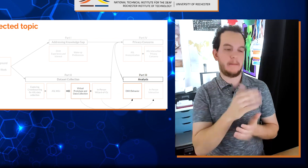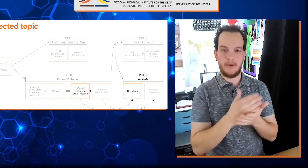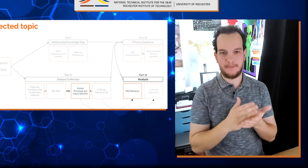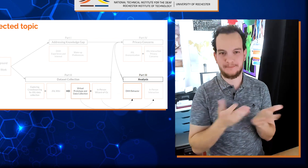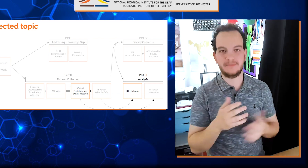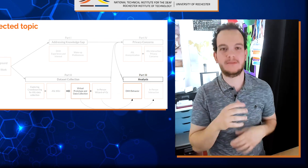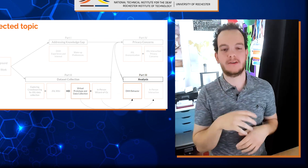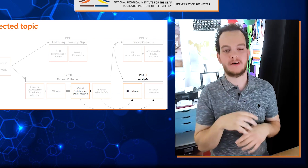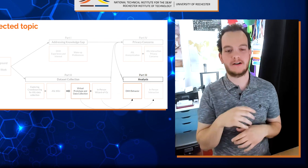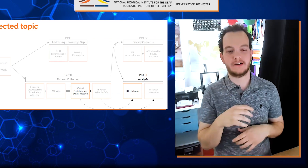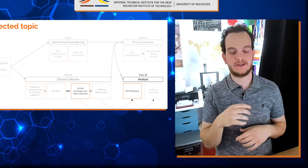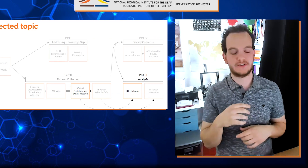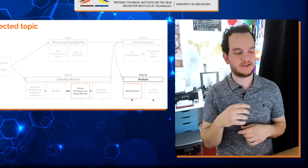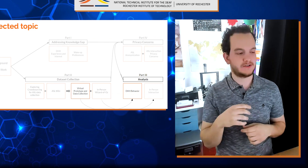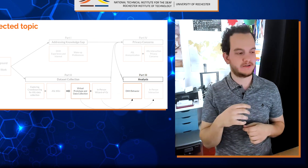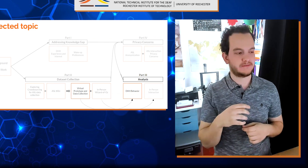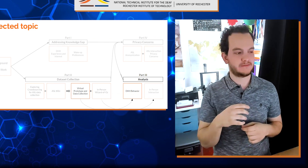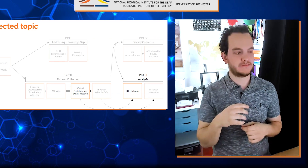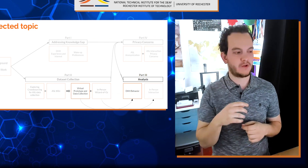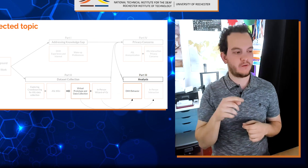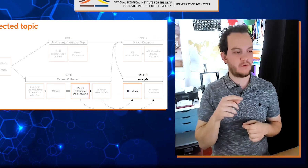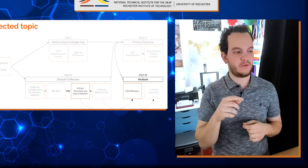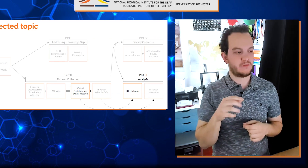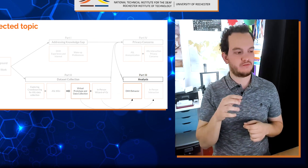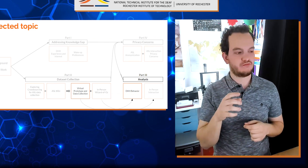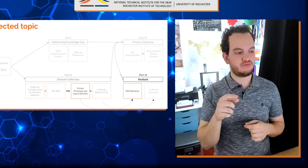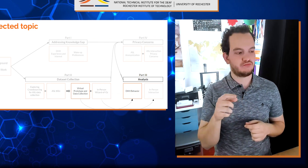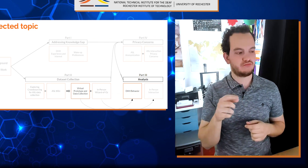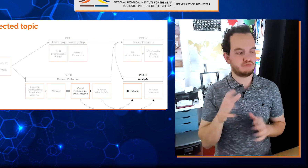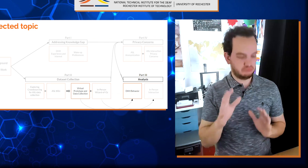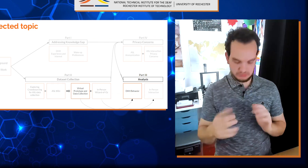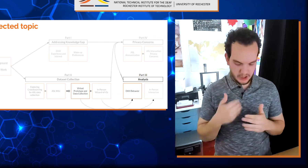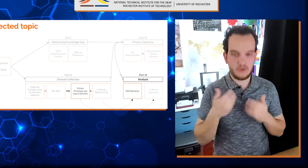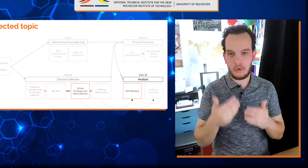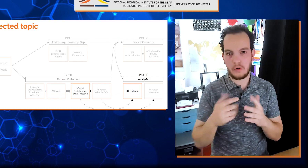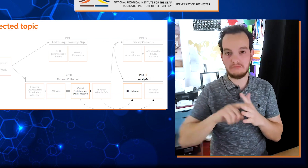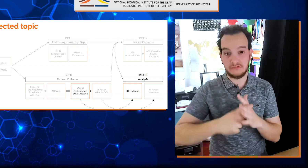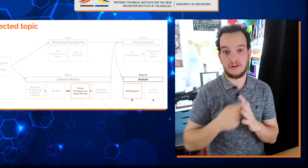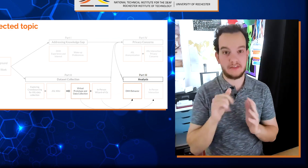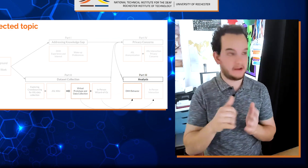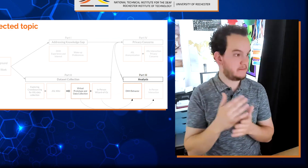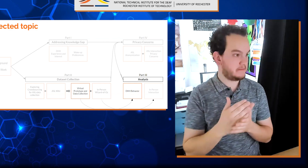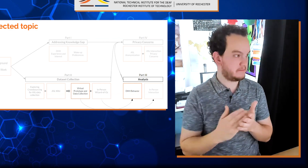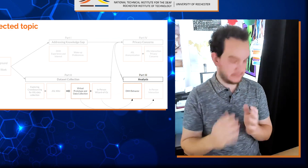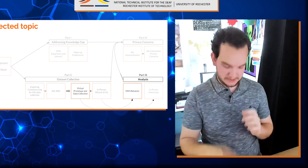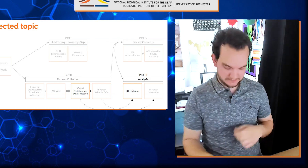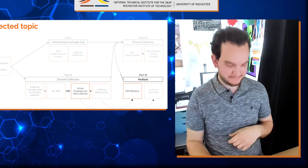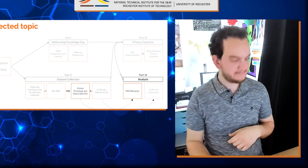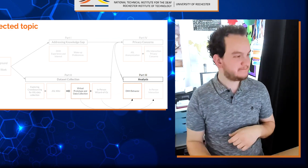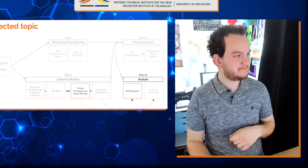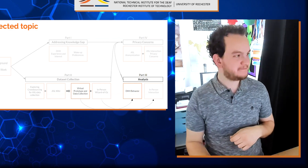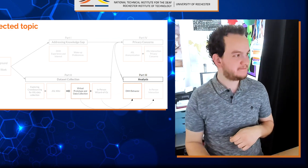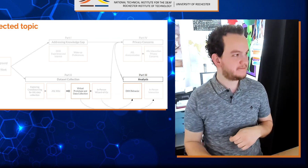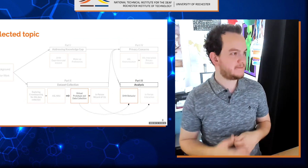one piece, and it's this one. OK, I'll go ahead and get started.